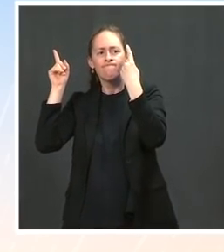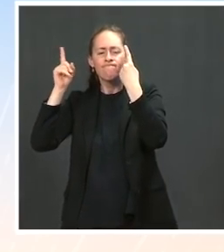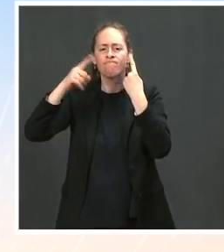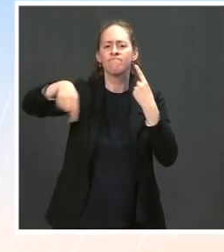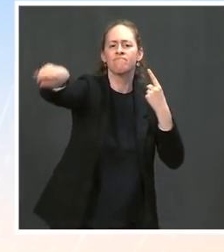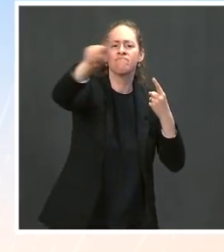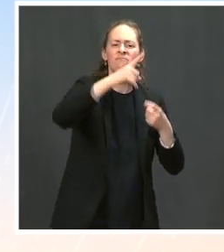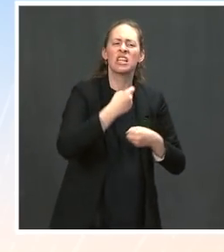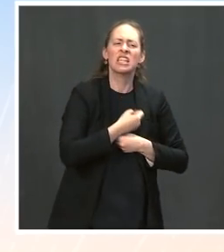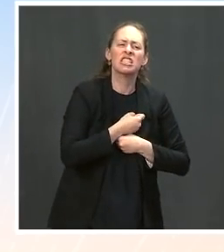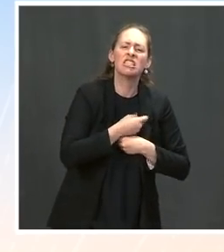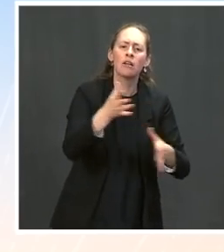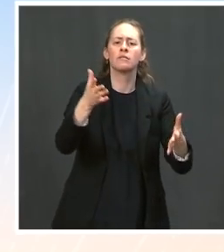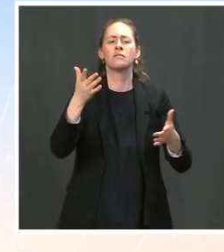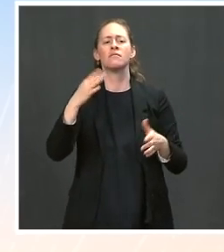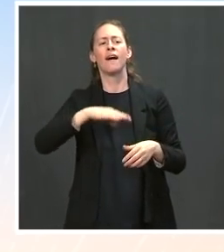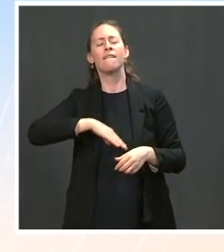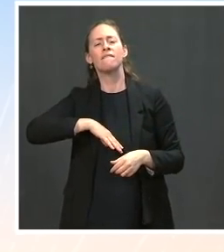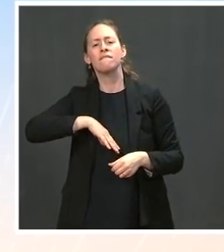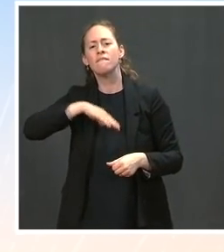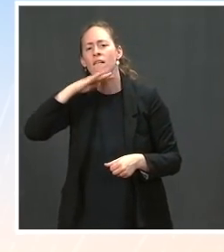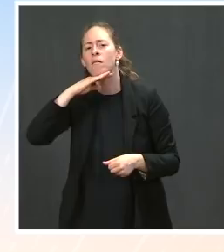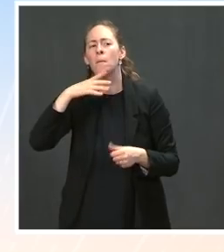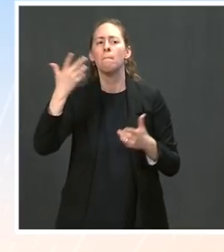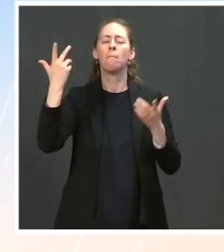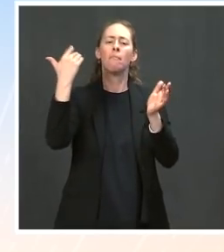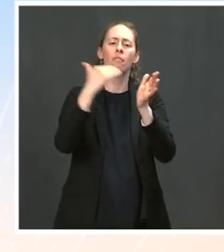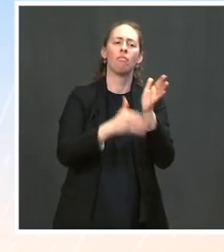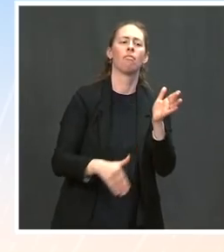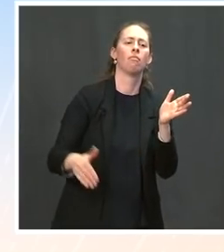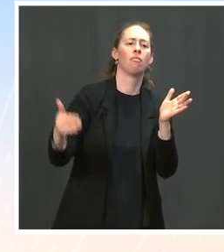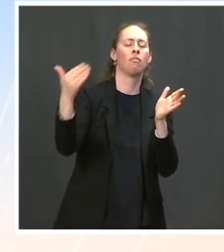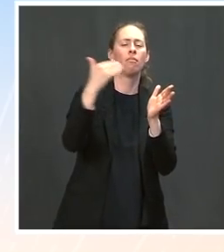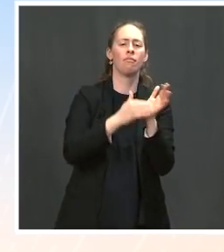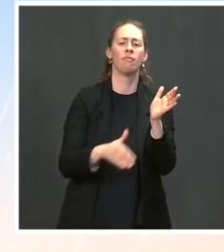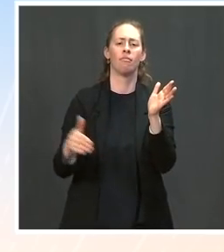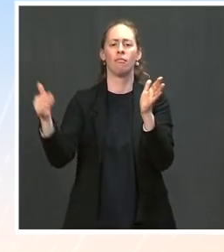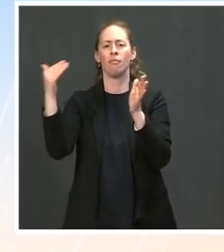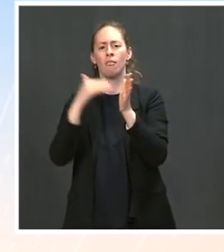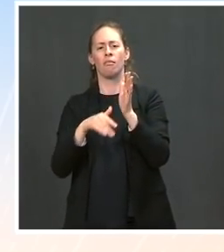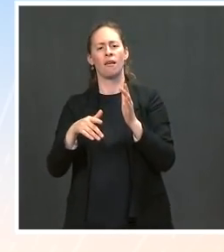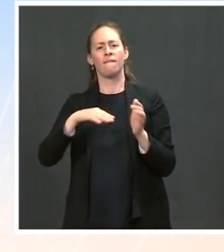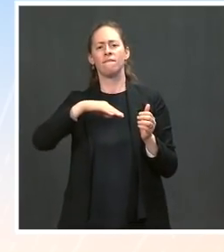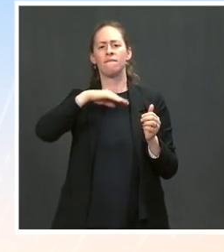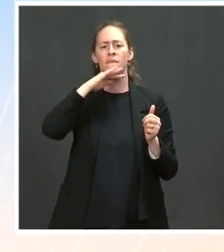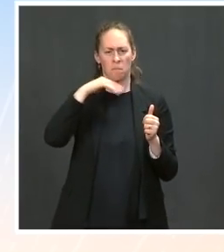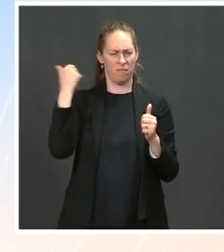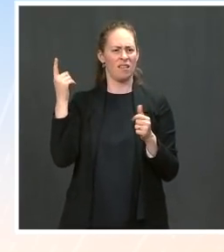this type of violence and trauma we've seen around the country and continue to see over the past couple of weeks.